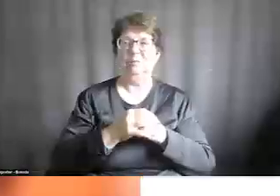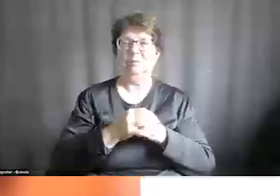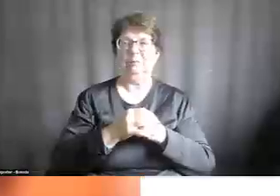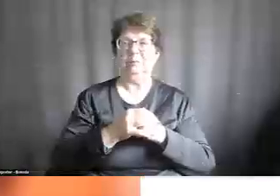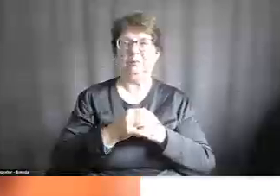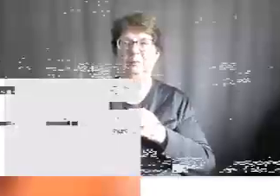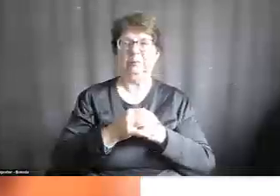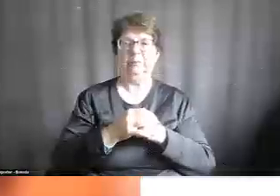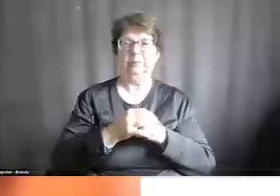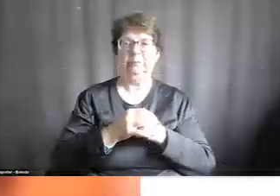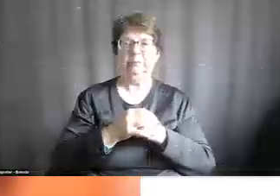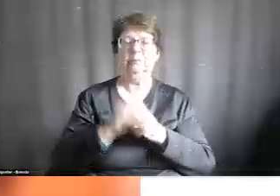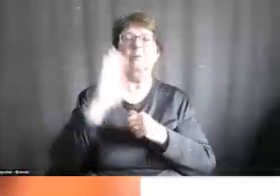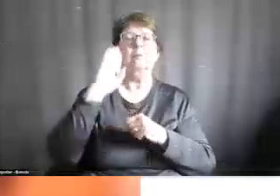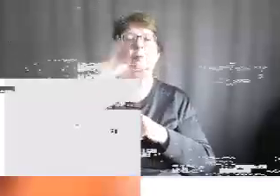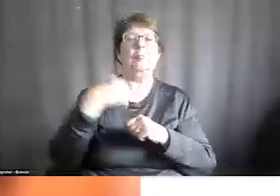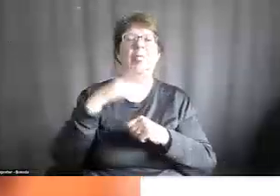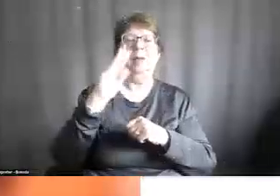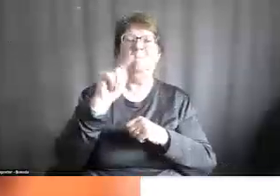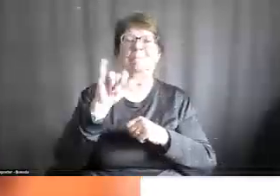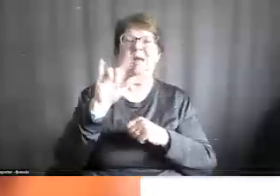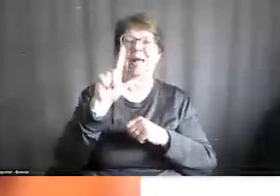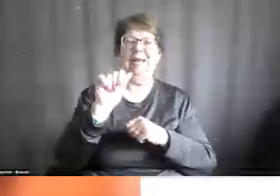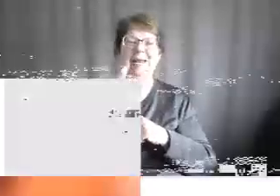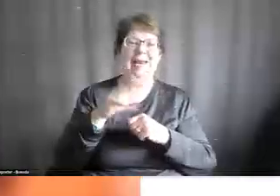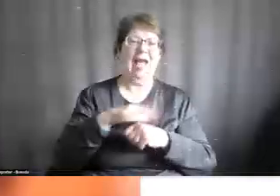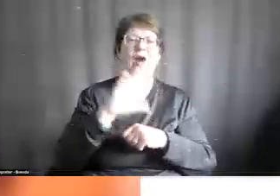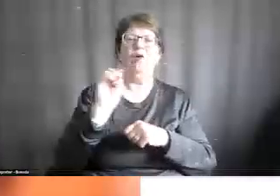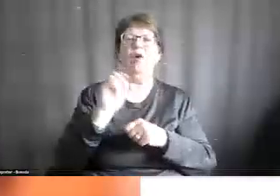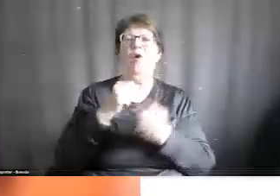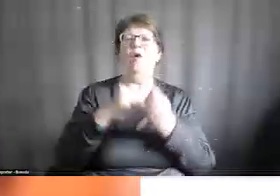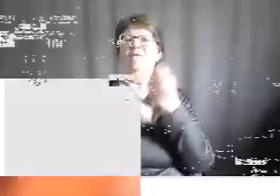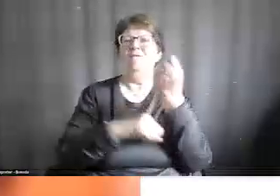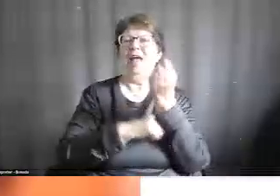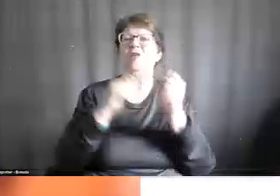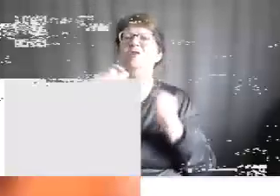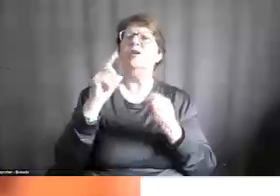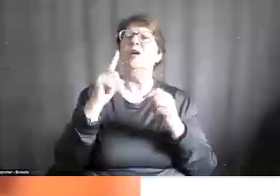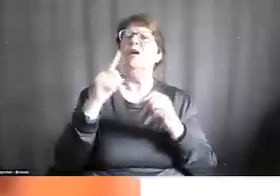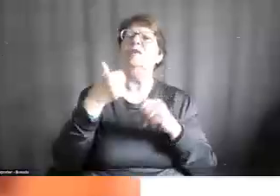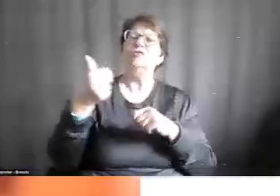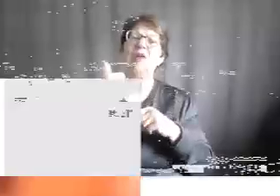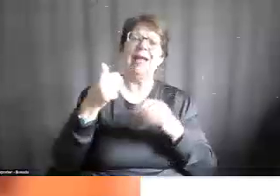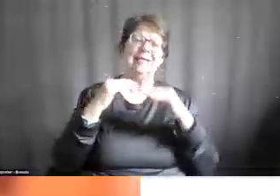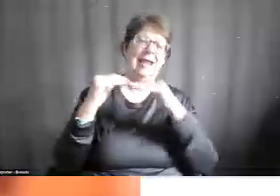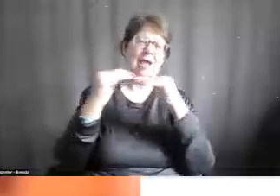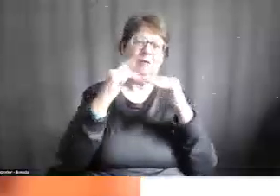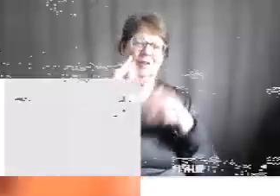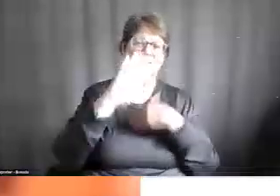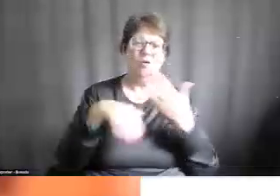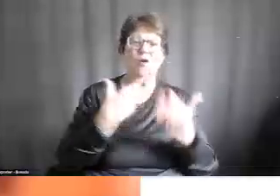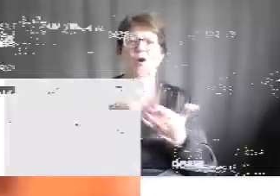Boardroom: Hi, I'm Betty Lau, co-founder of Transit Equity for All and board member of the Jonghua Benevolent Association.